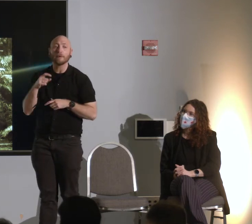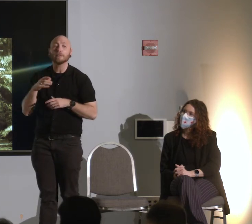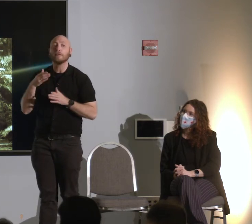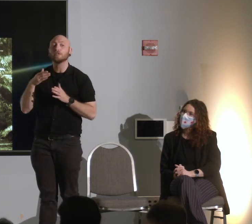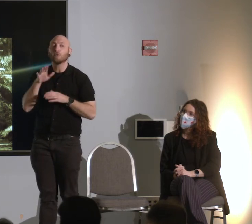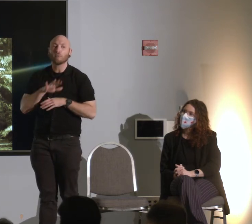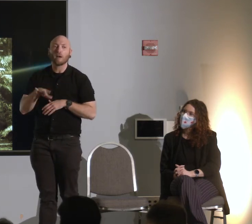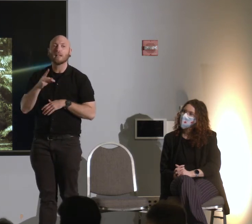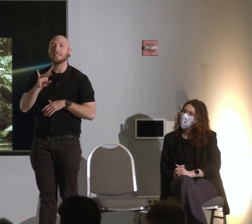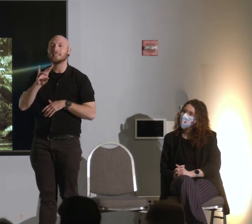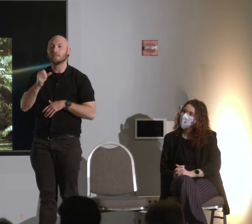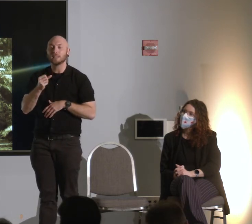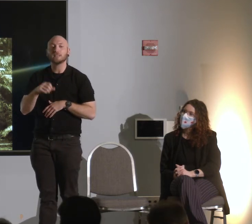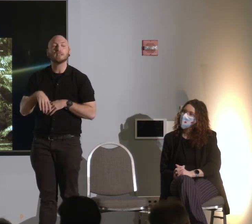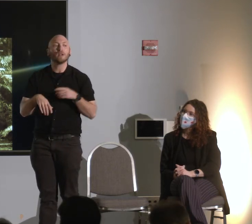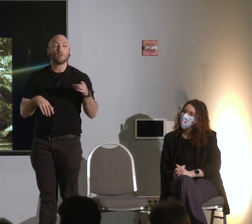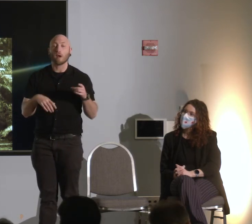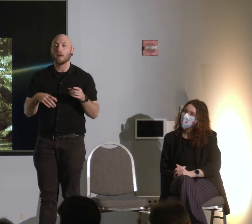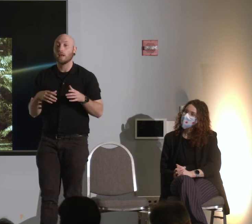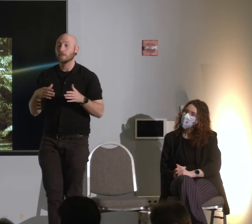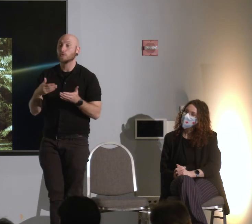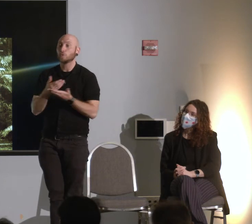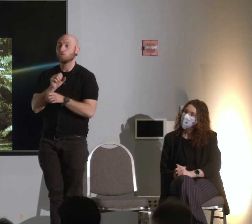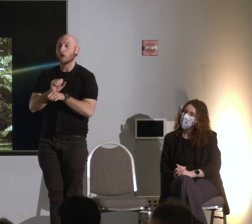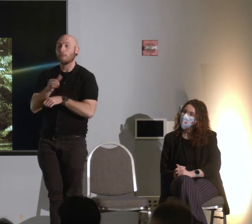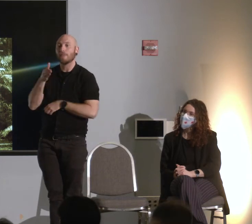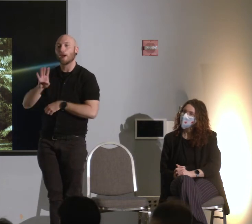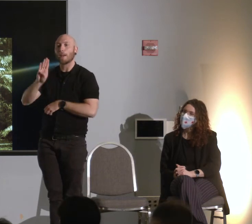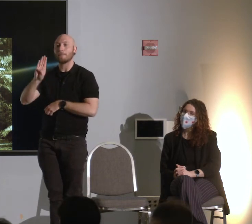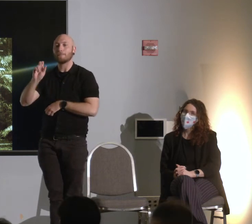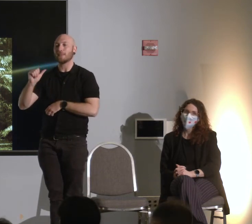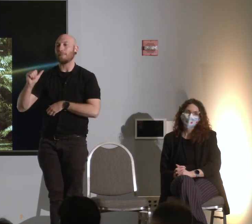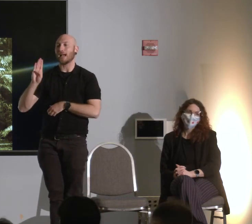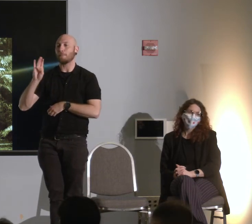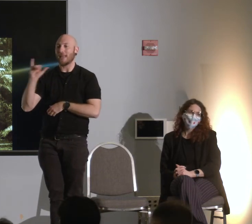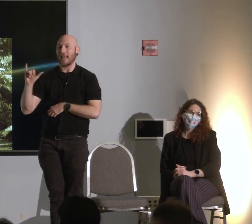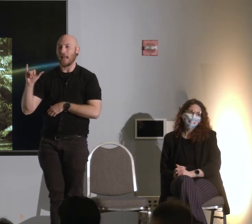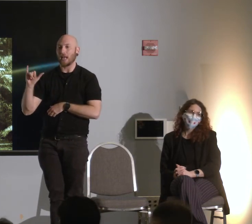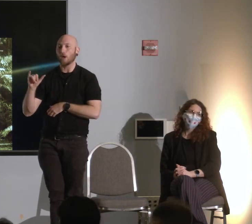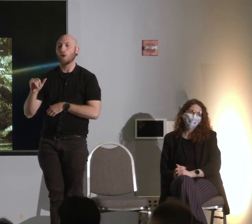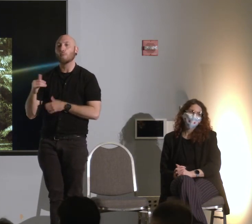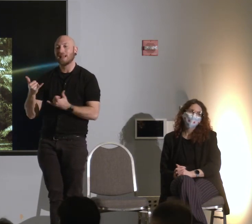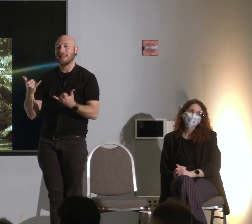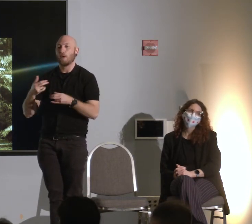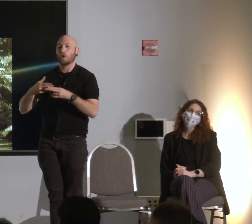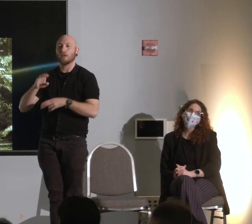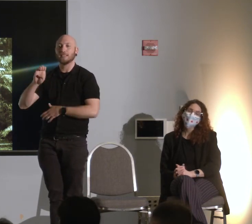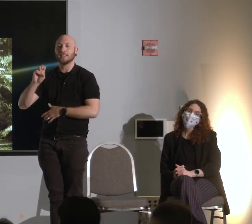landscape commission in Boston, the Back Bay fence, the first of many that resulted in what's known today as the Emerald Necklace, a series of parks.